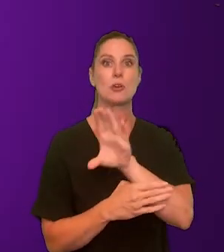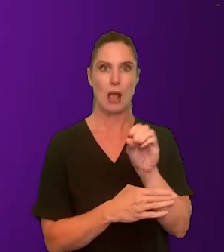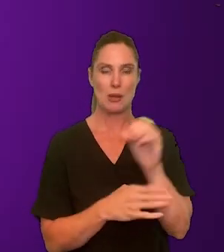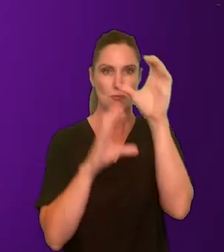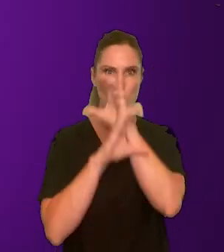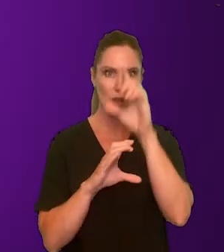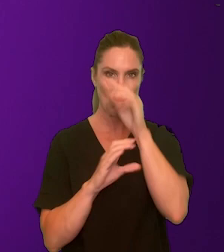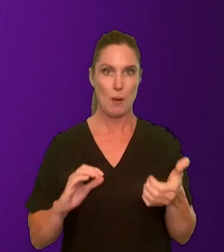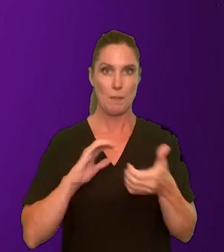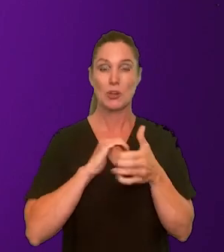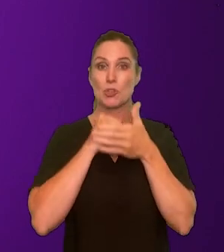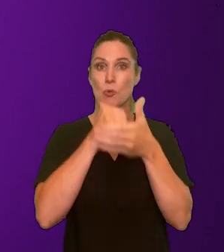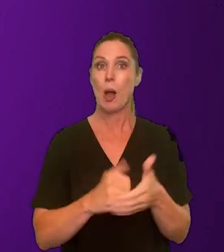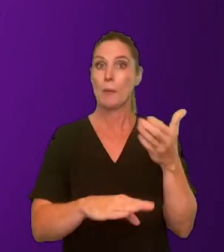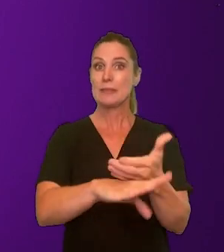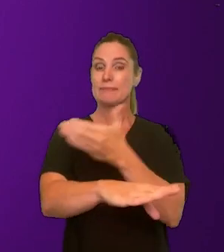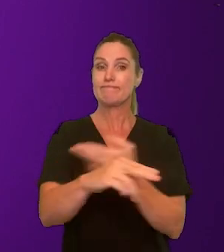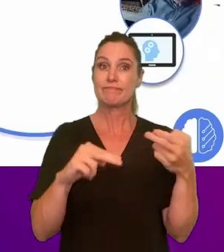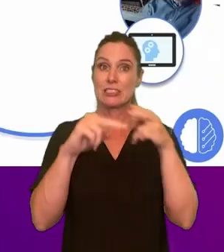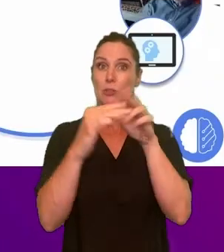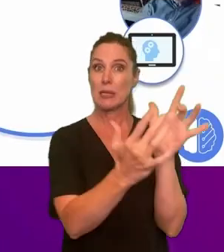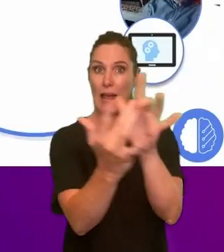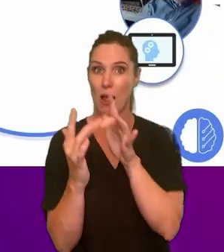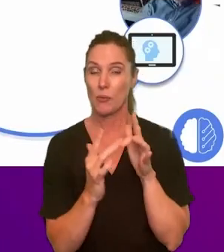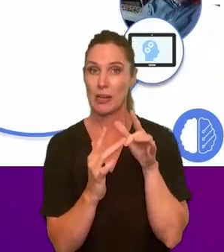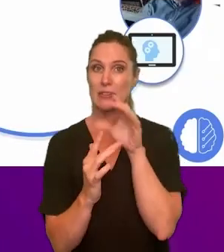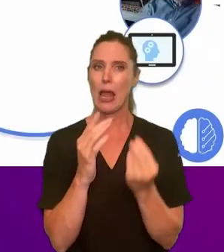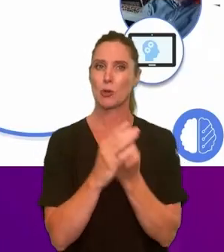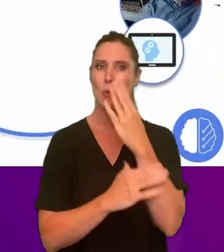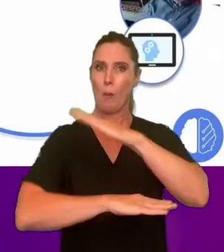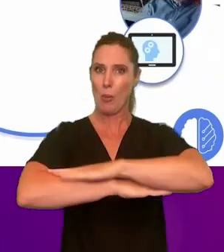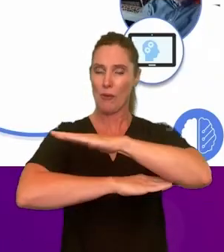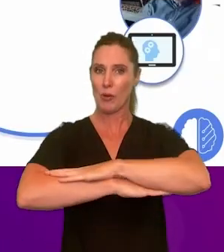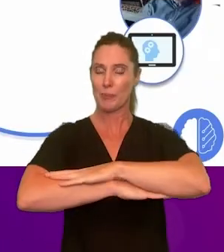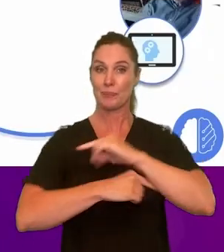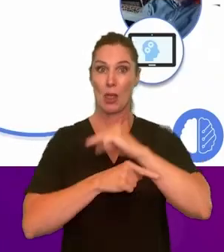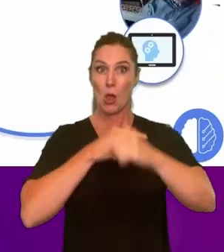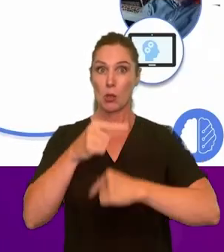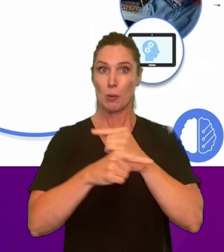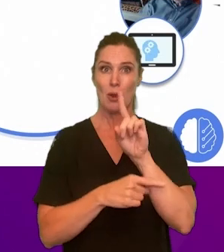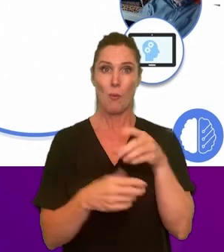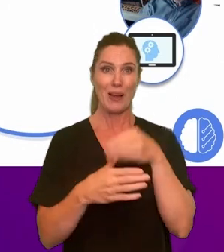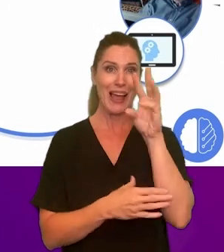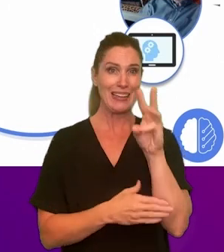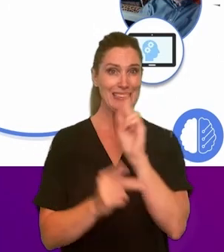to help us increase our outreach and grow our platform. Globally, one in six people will live with a neurological condition,